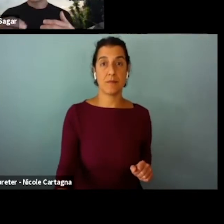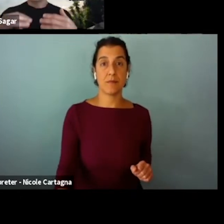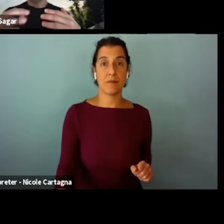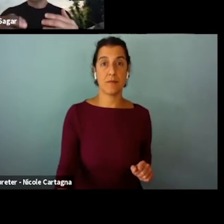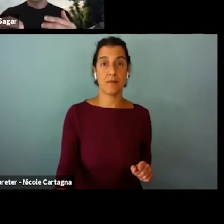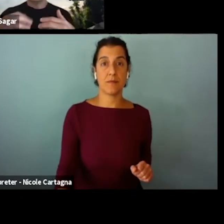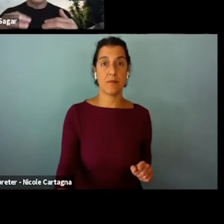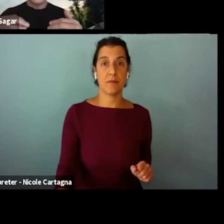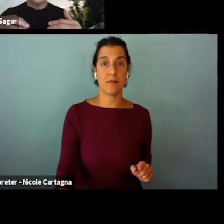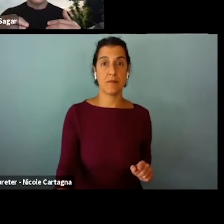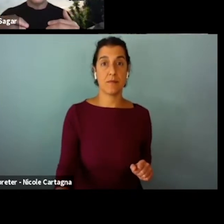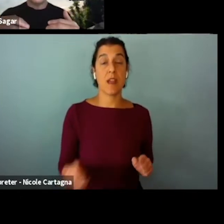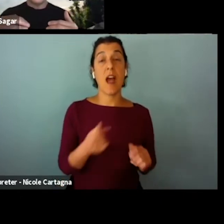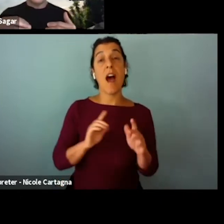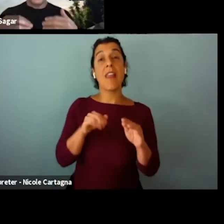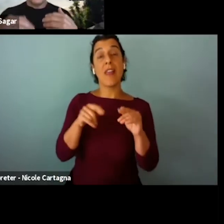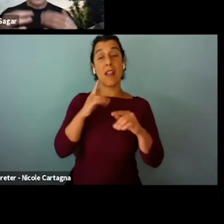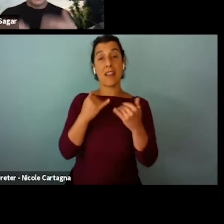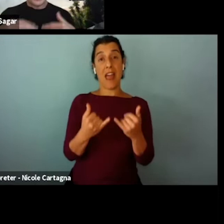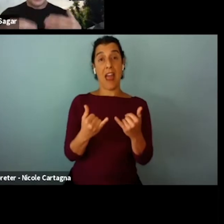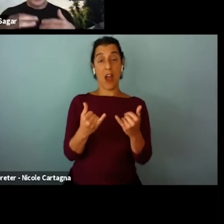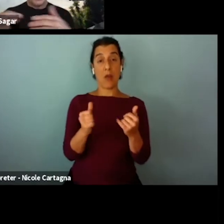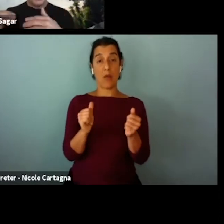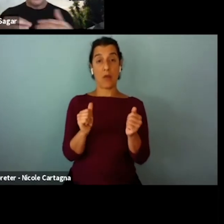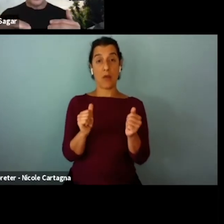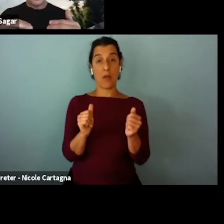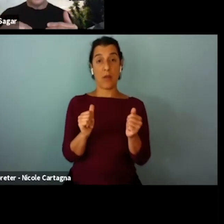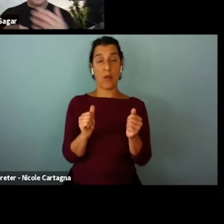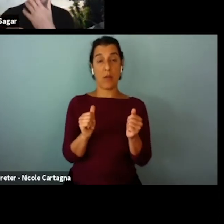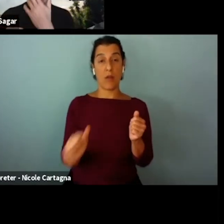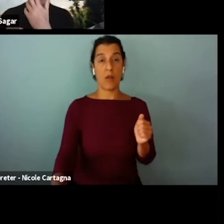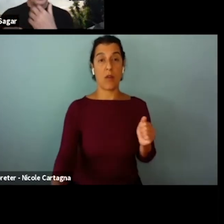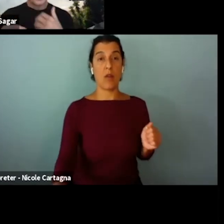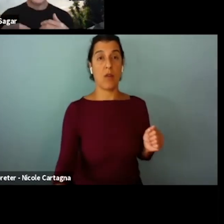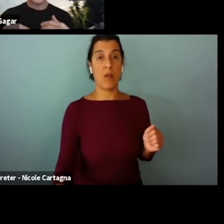fundamental behaviors that we see at developmental milestones between